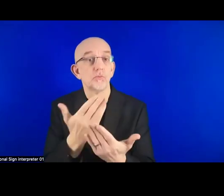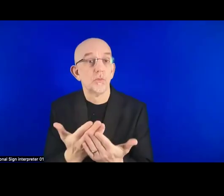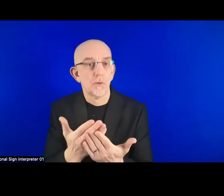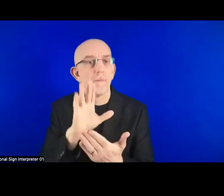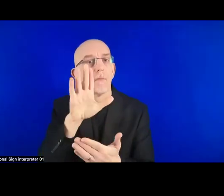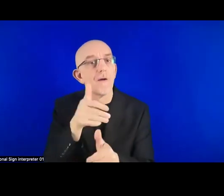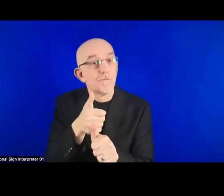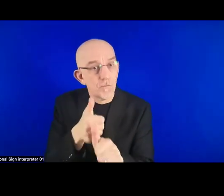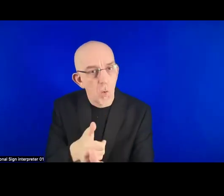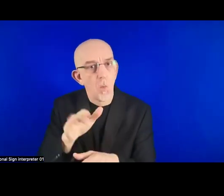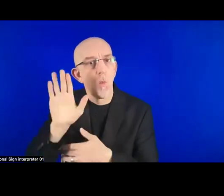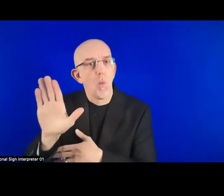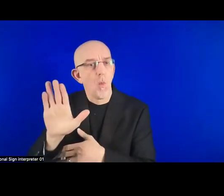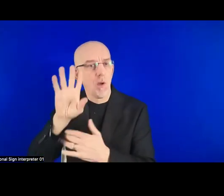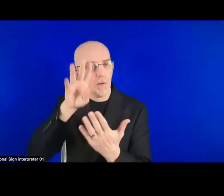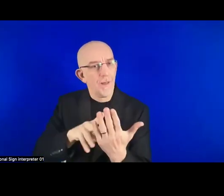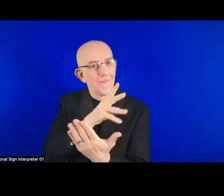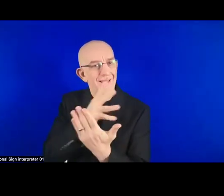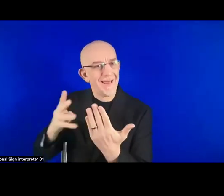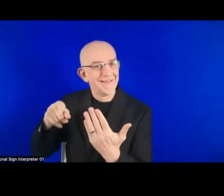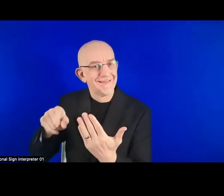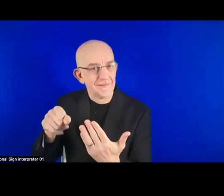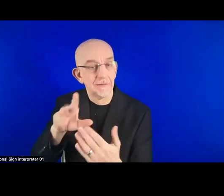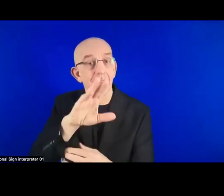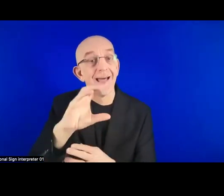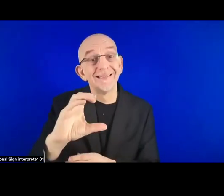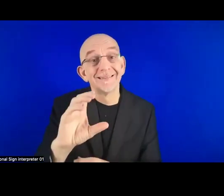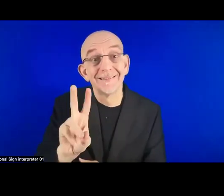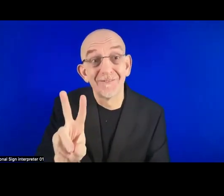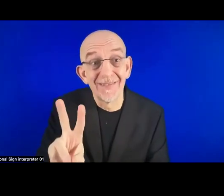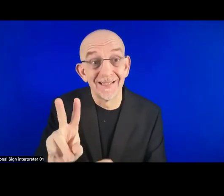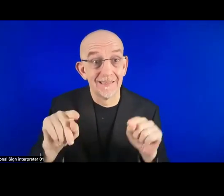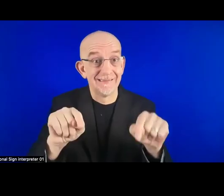PREPARED template format, although you will need to upload it in the correct template